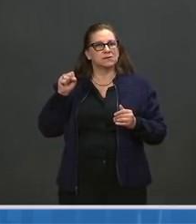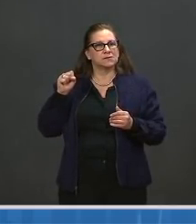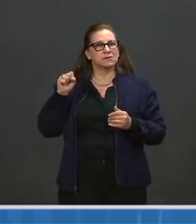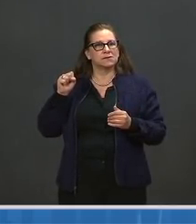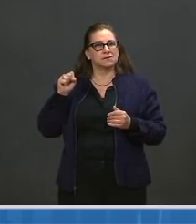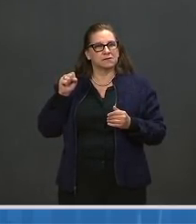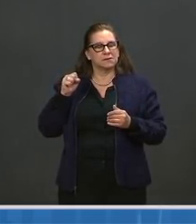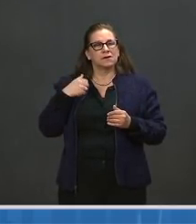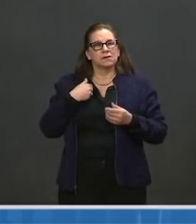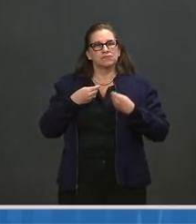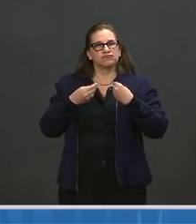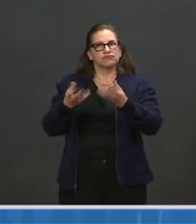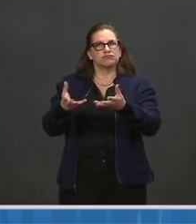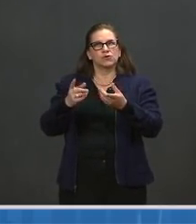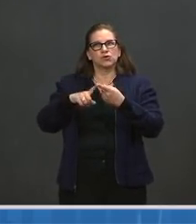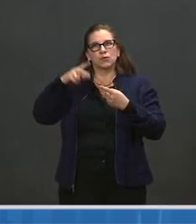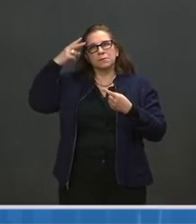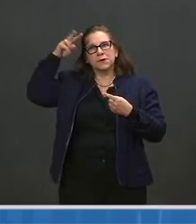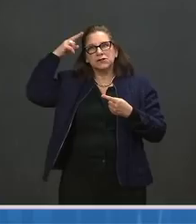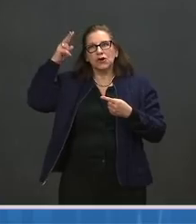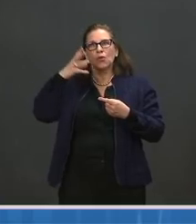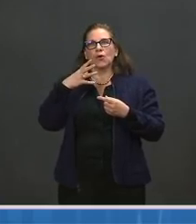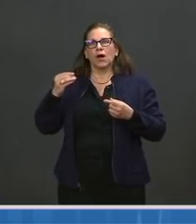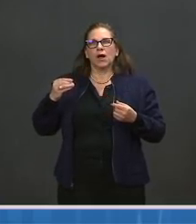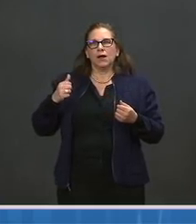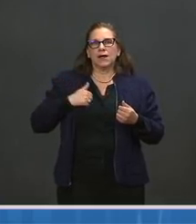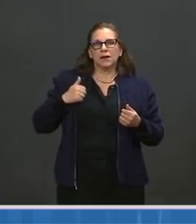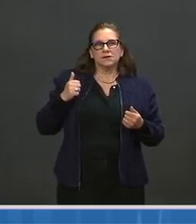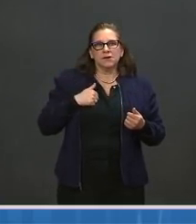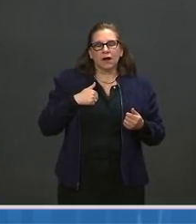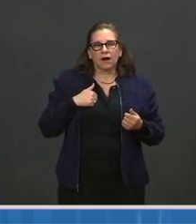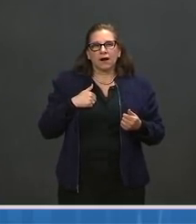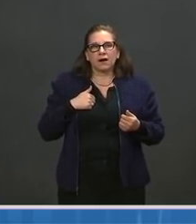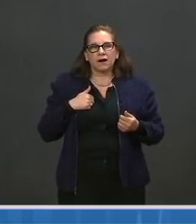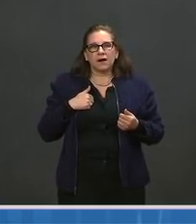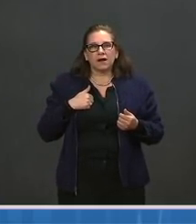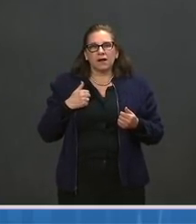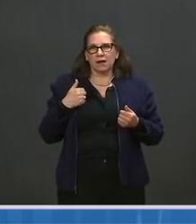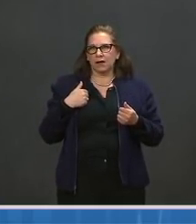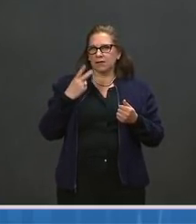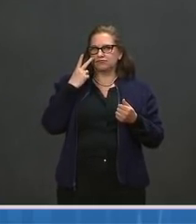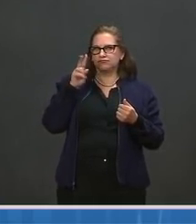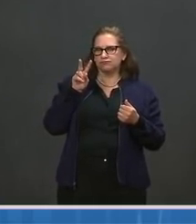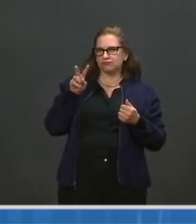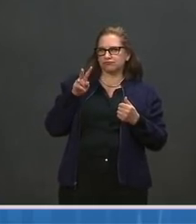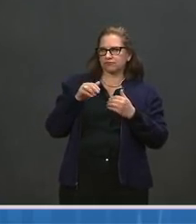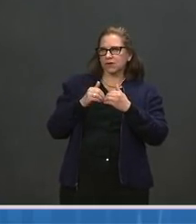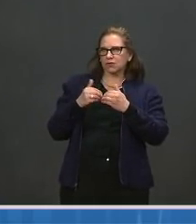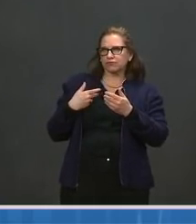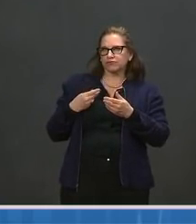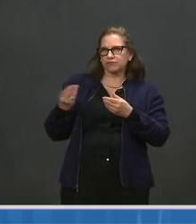So we are, obviously, monitoring the scenarios very closely and tracking these closely.